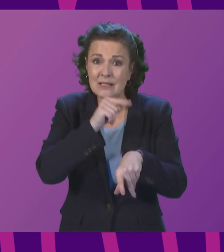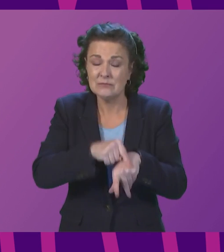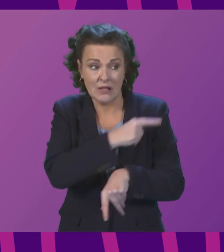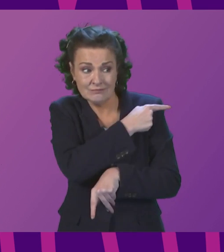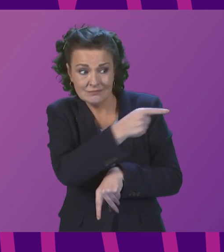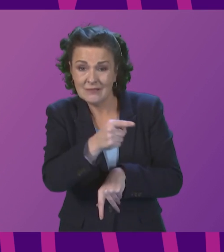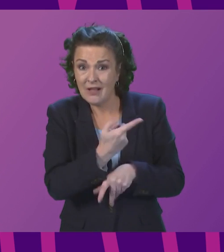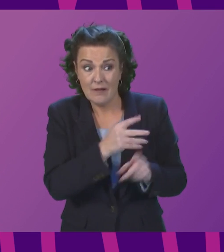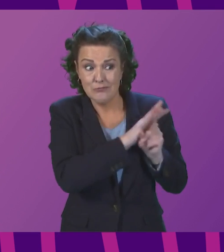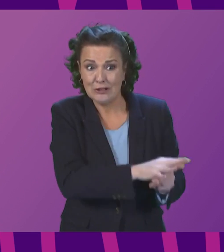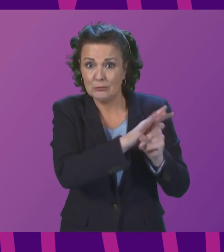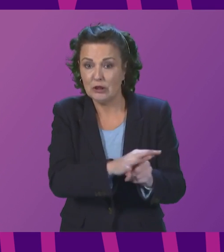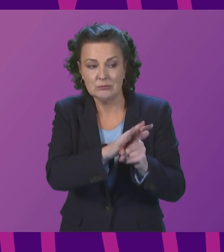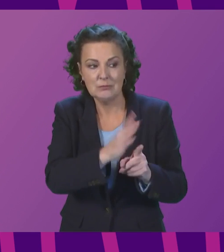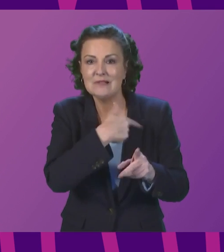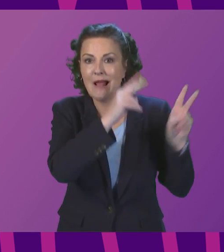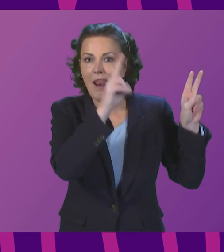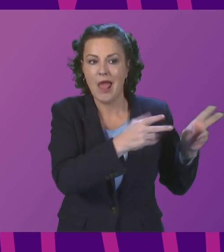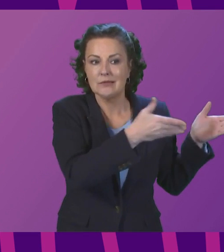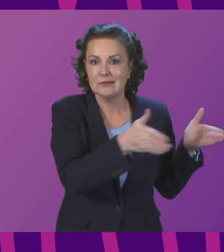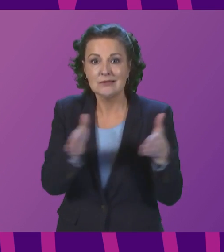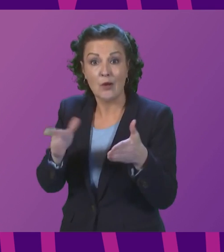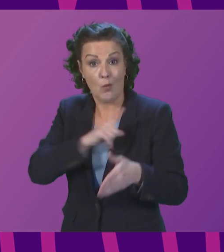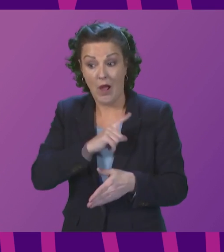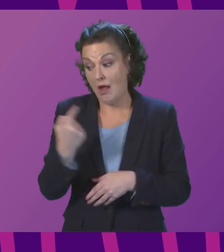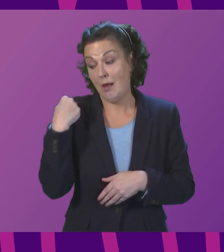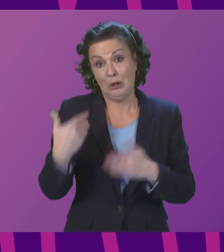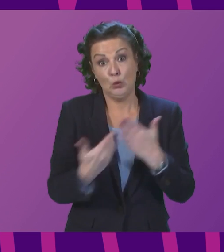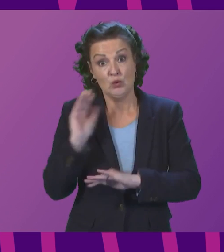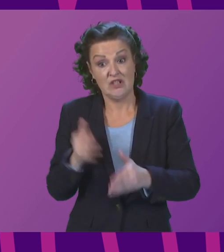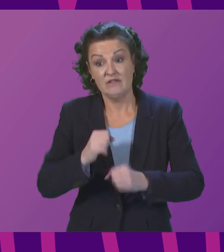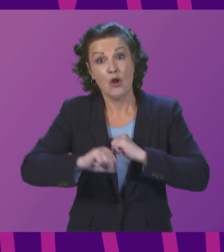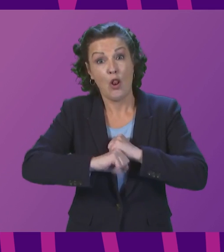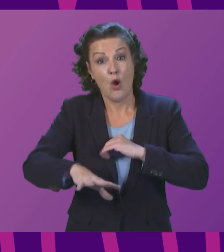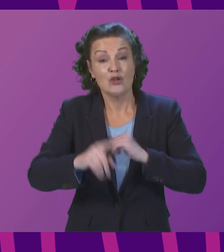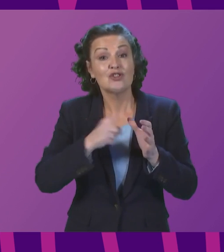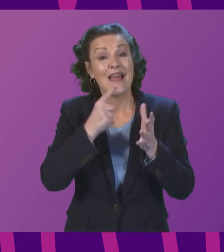There have been significant recent developments, with new services launched in Ayrshire and Arran and in Greater Glasgow and Clyde.